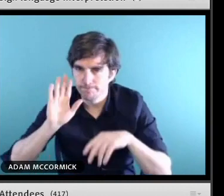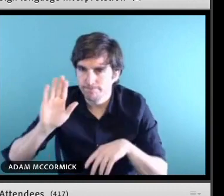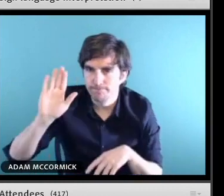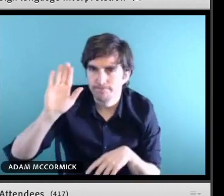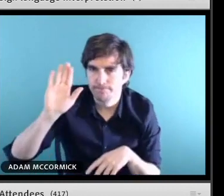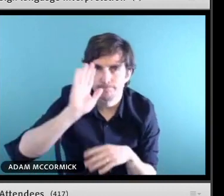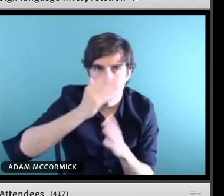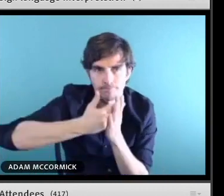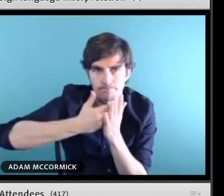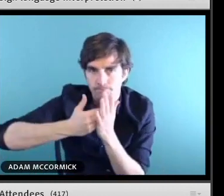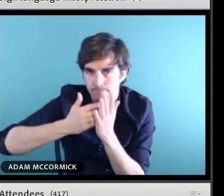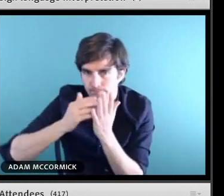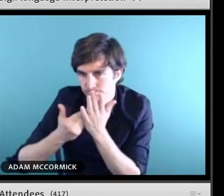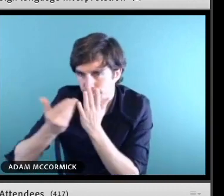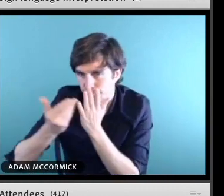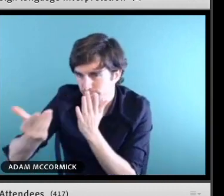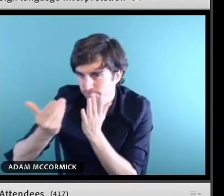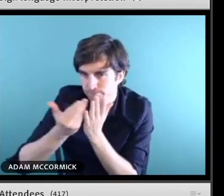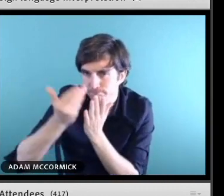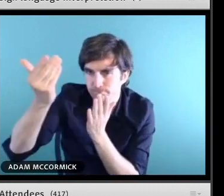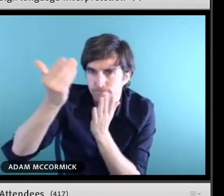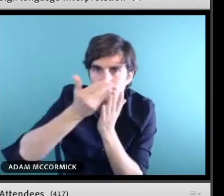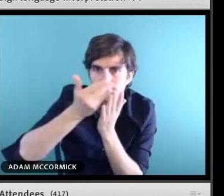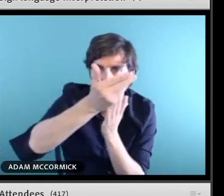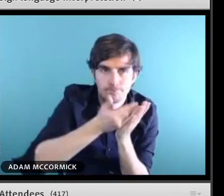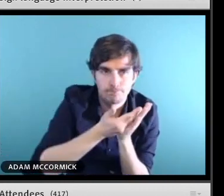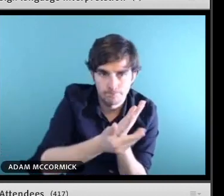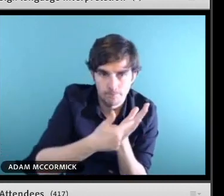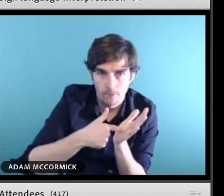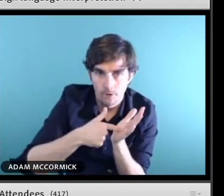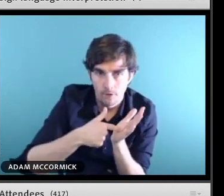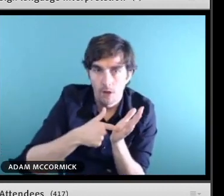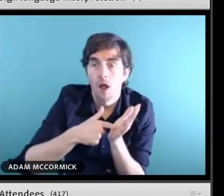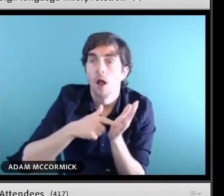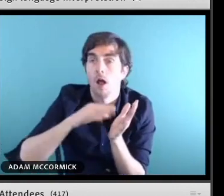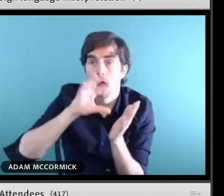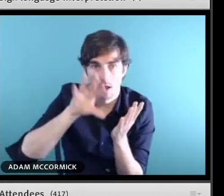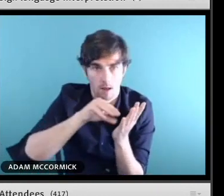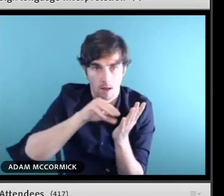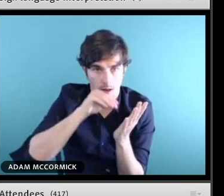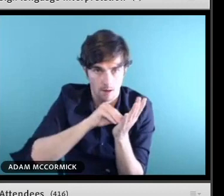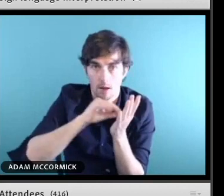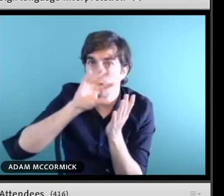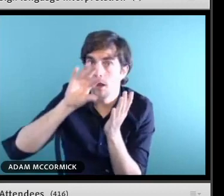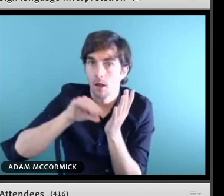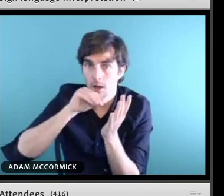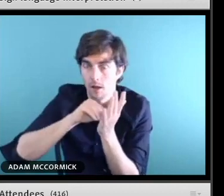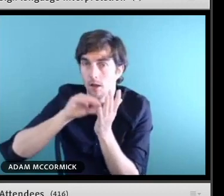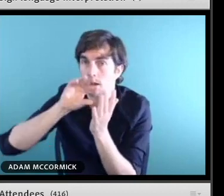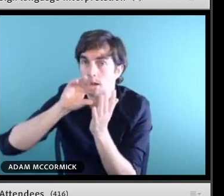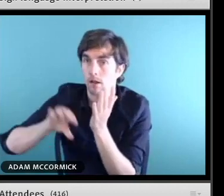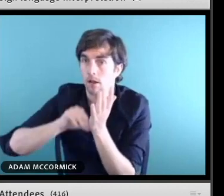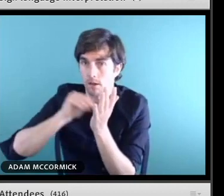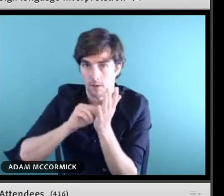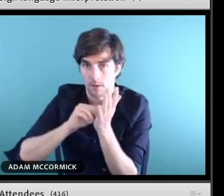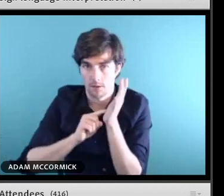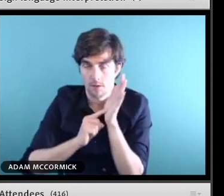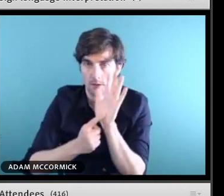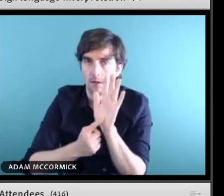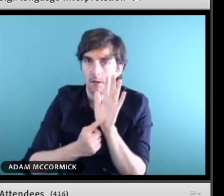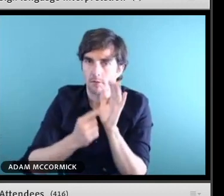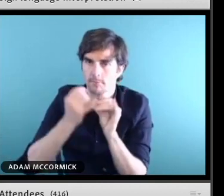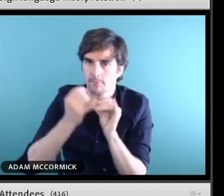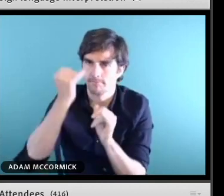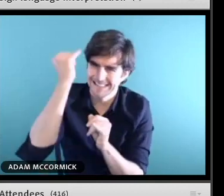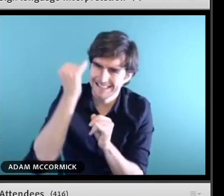internet. The teacher using the materials provided with a teacher kit, the lesson is